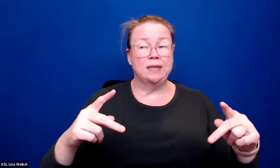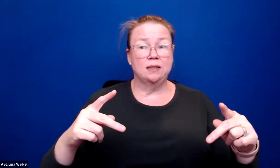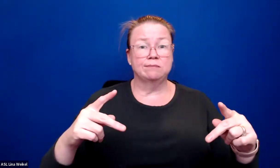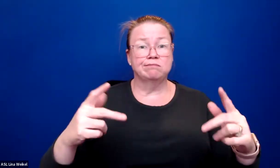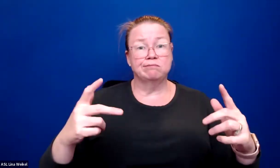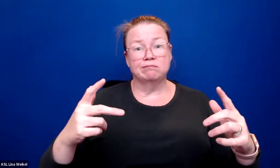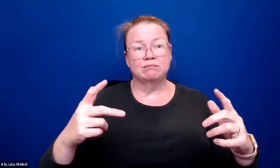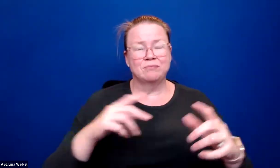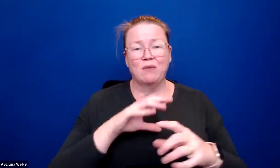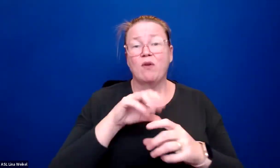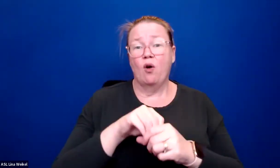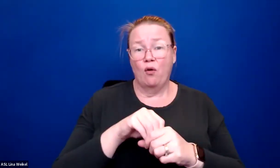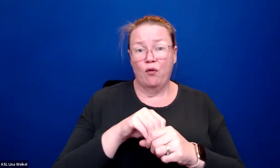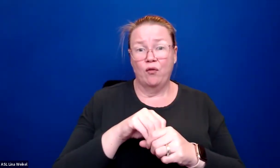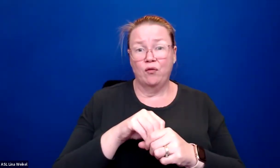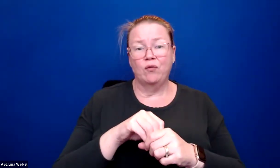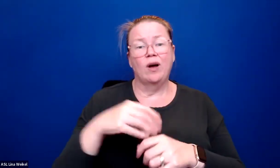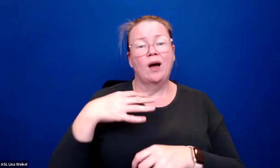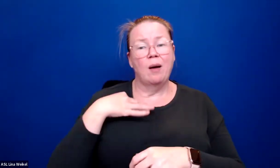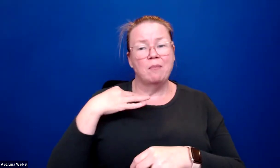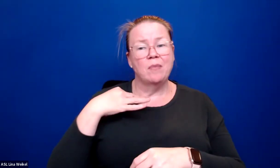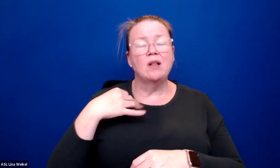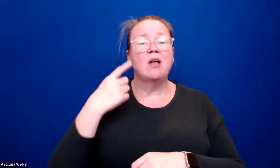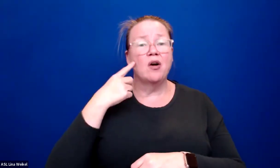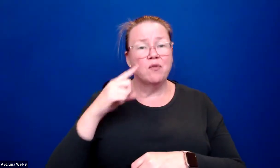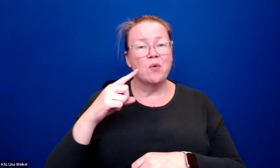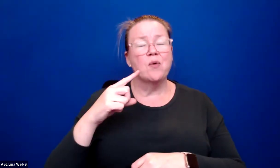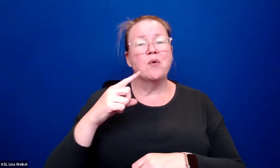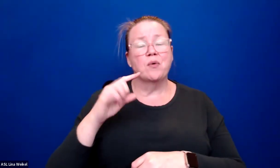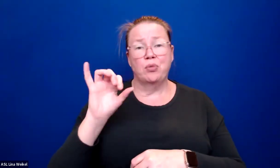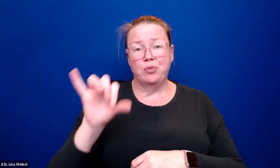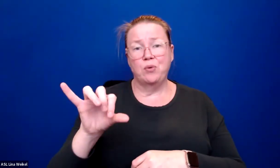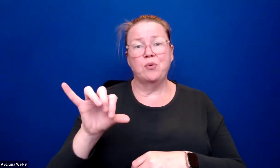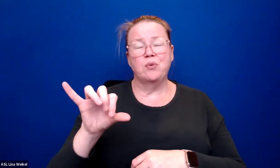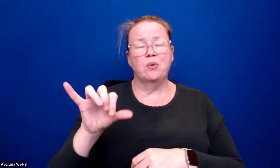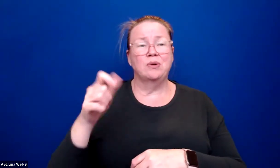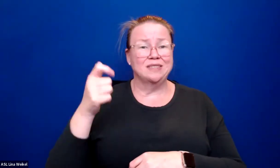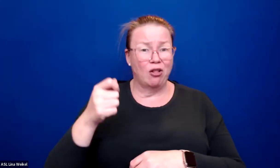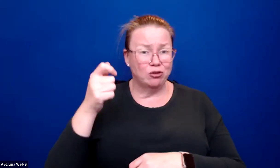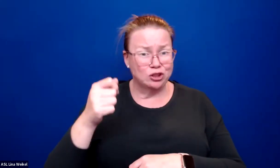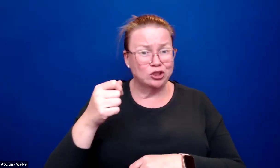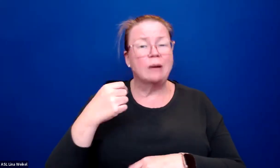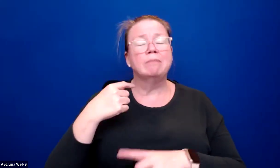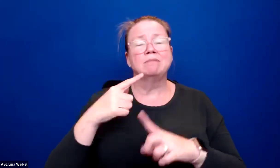Elissa w/ APRIL: be involved. Apply, for you know those Elissa w/ APRIL: scholarships and, etc.